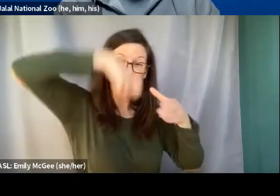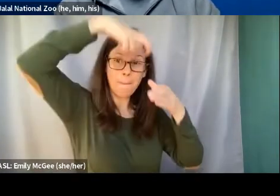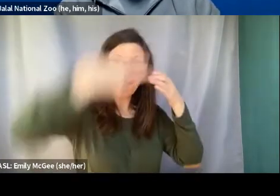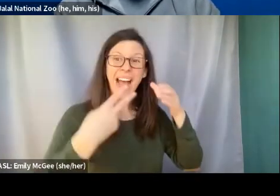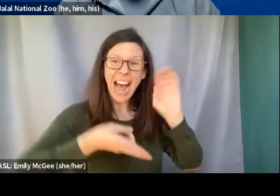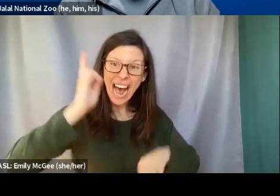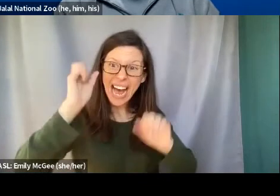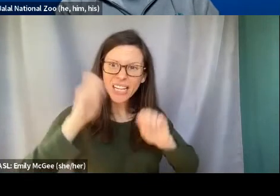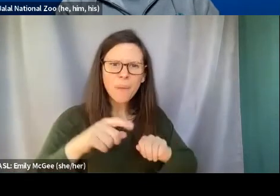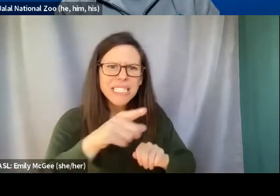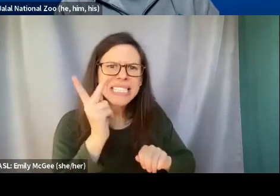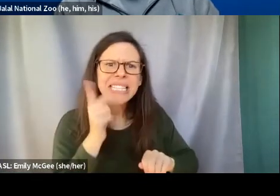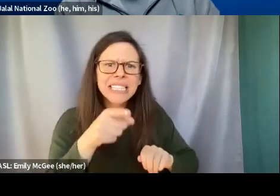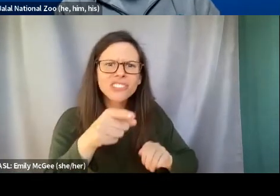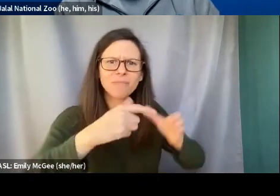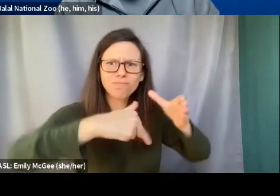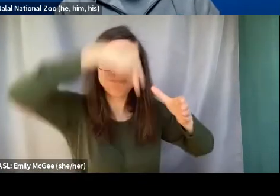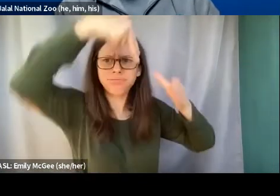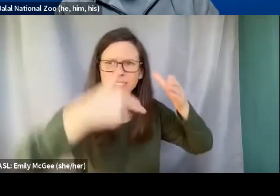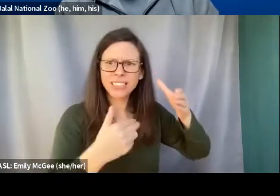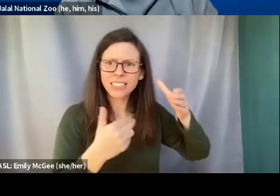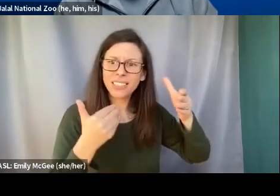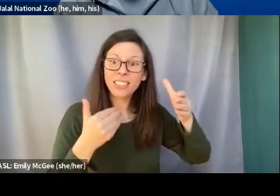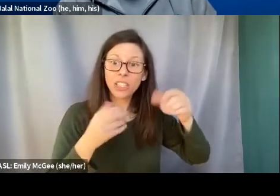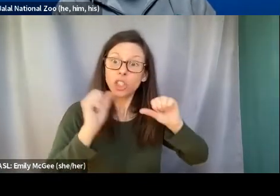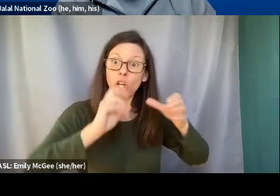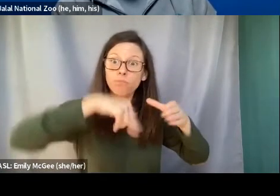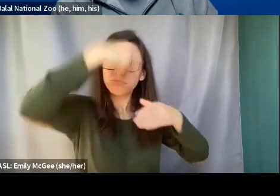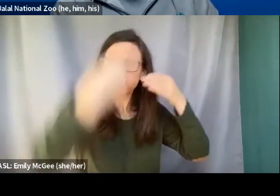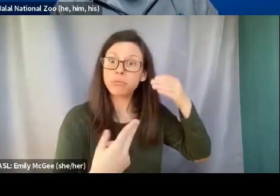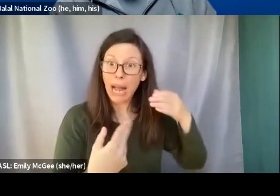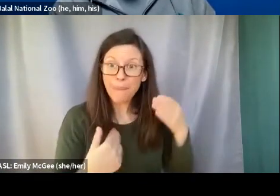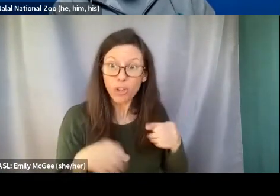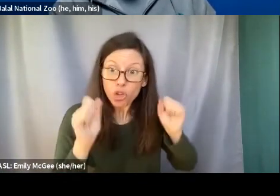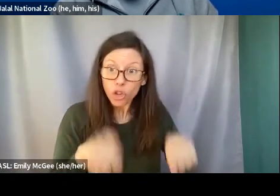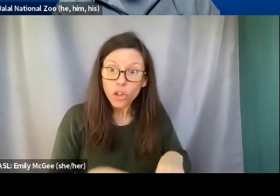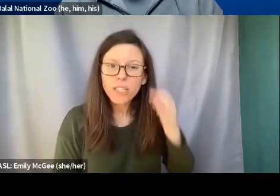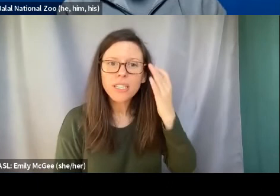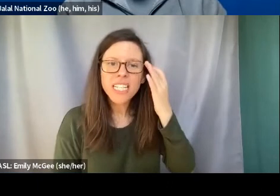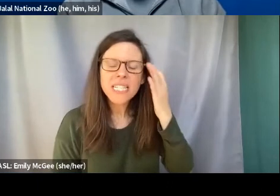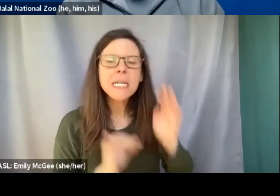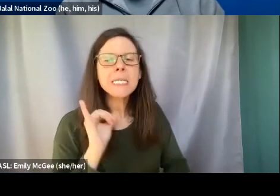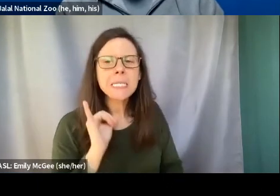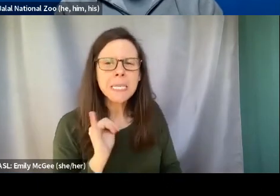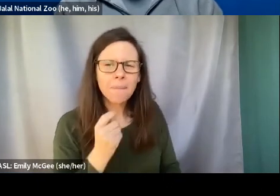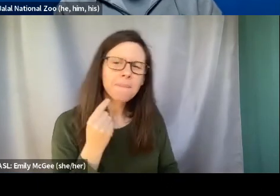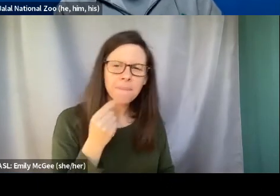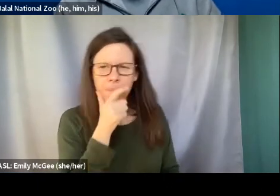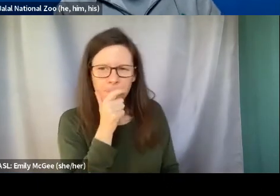close to the top she is there. She can even jump higher than that, so we built a jump barrier